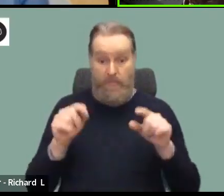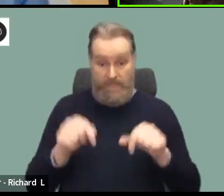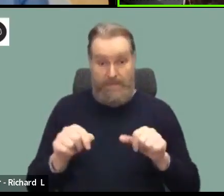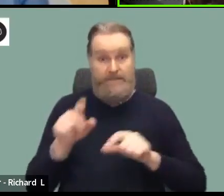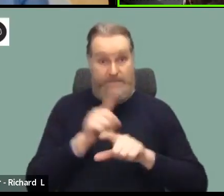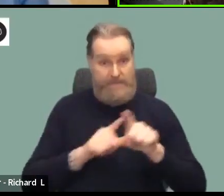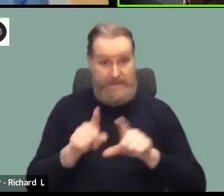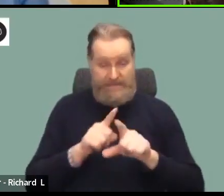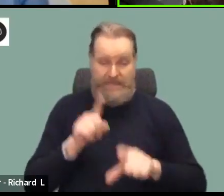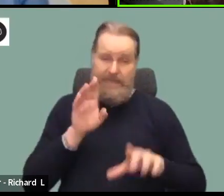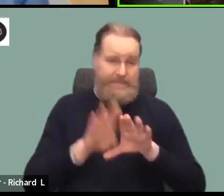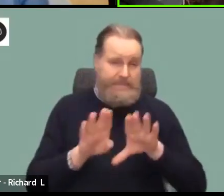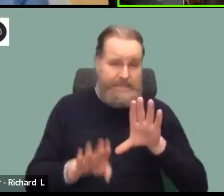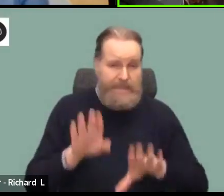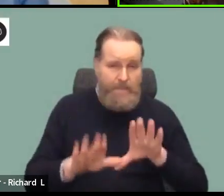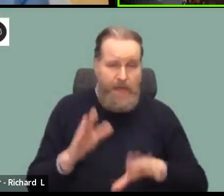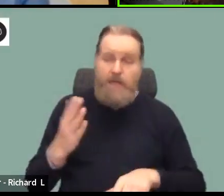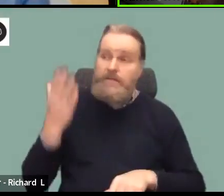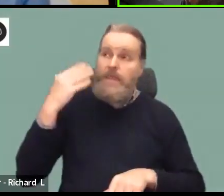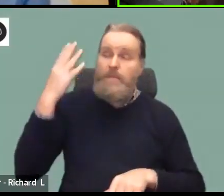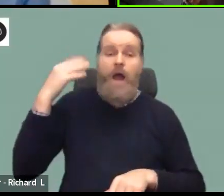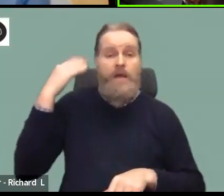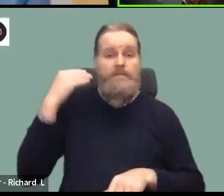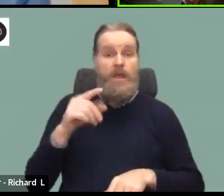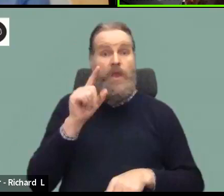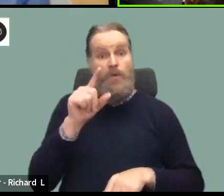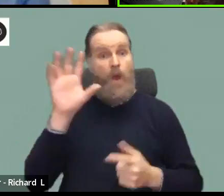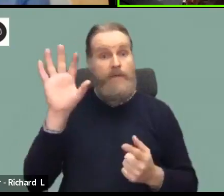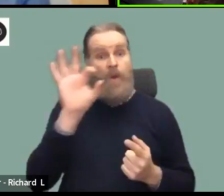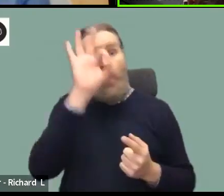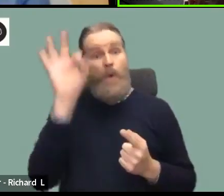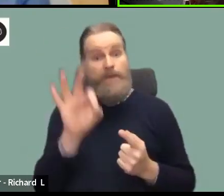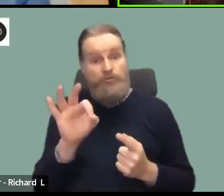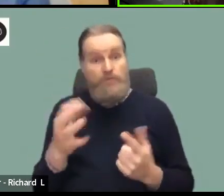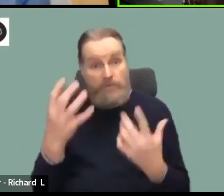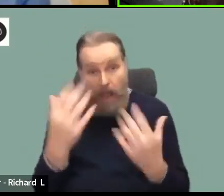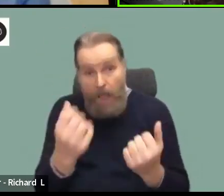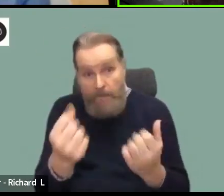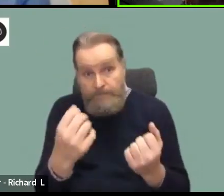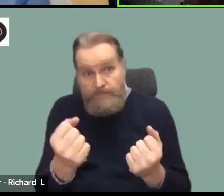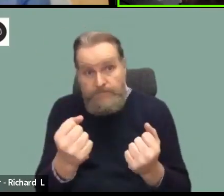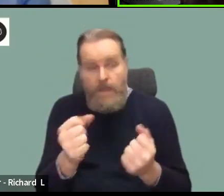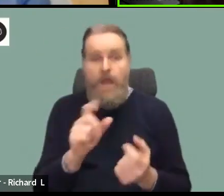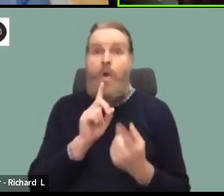in previous sessions. If you If you have any questions. comments things you want me comments things you want me to